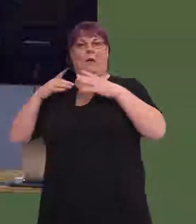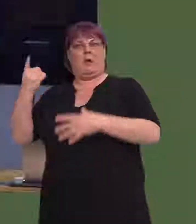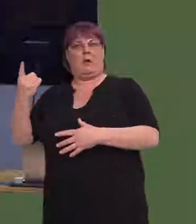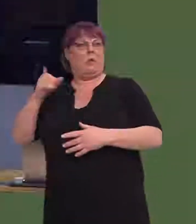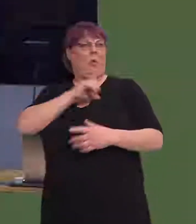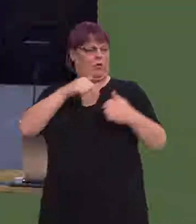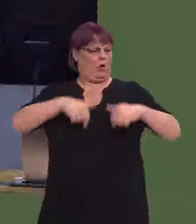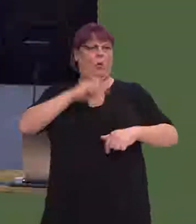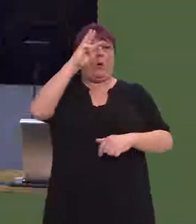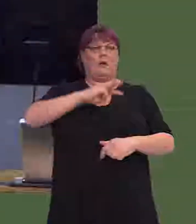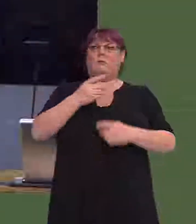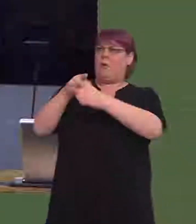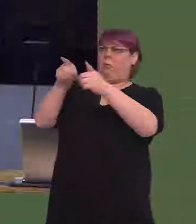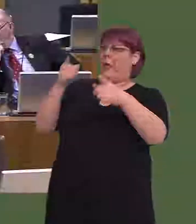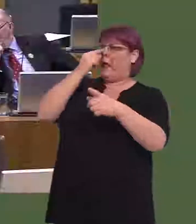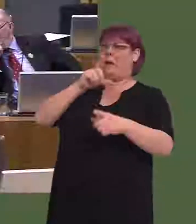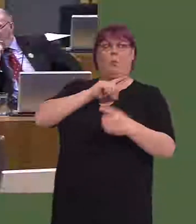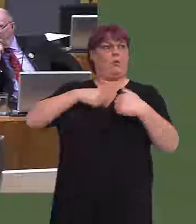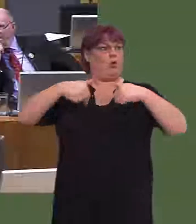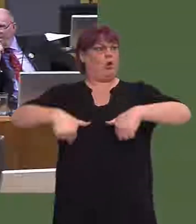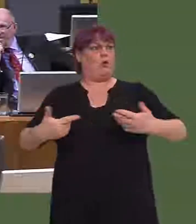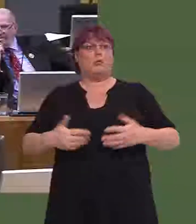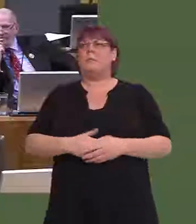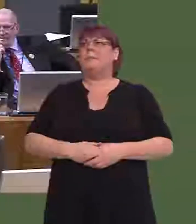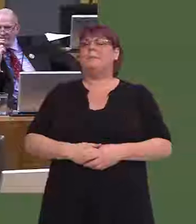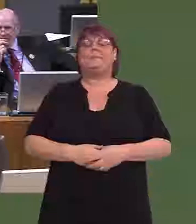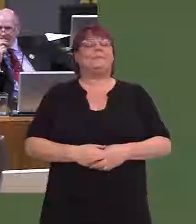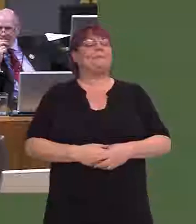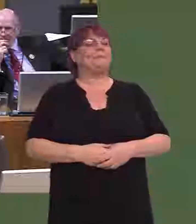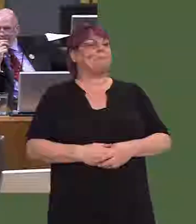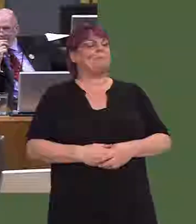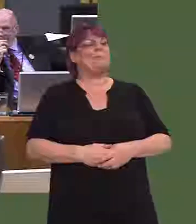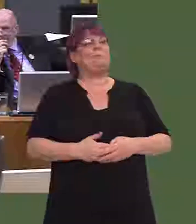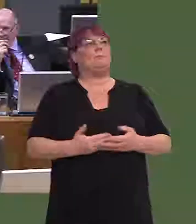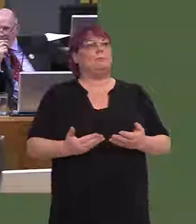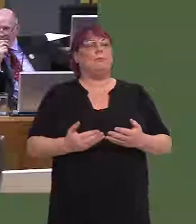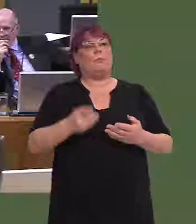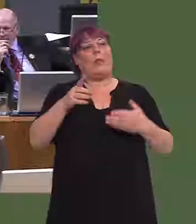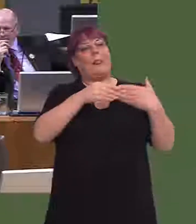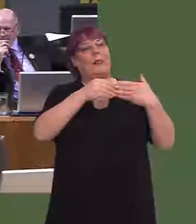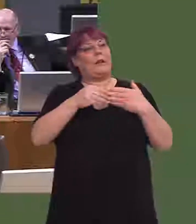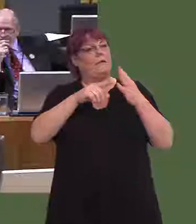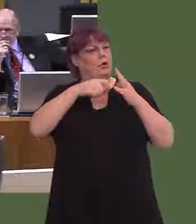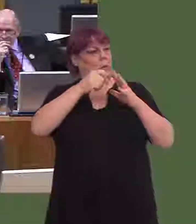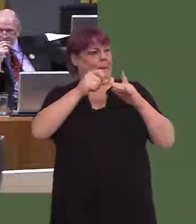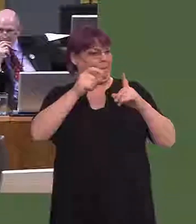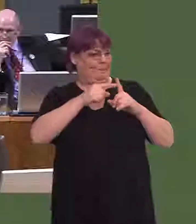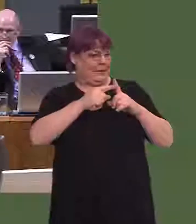If they can do it, why can't the Welsh Government? Carwyn Jones AM: I have to say the leader of UKIP comes from a position of saying, 'It